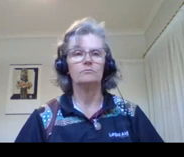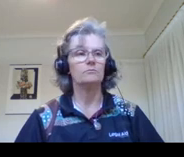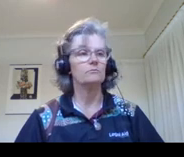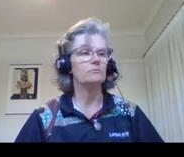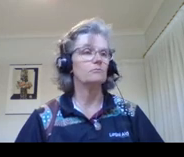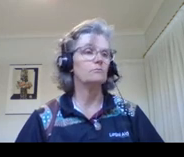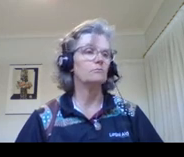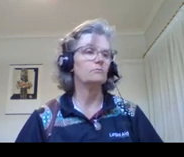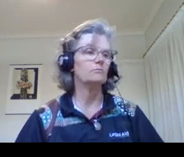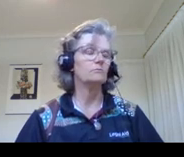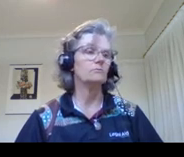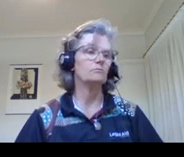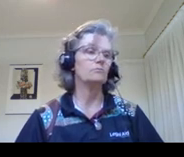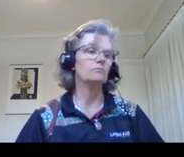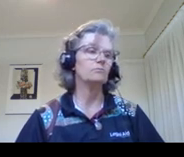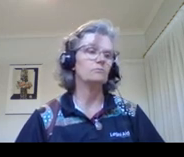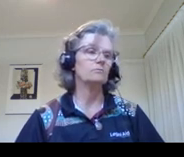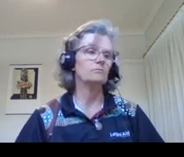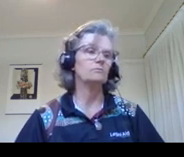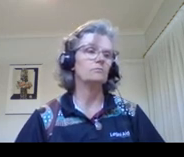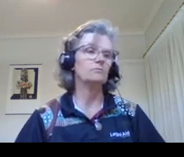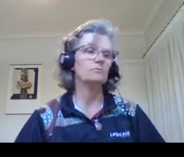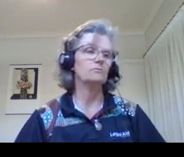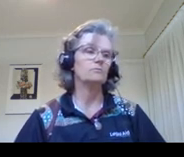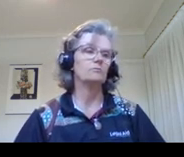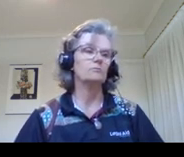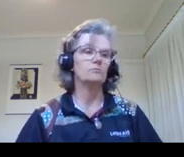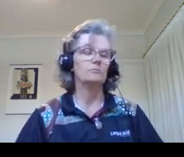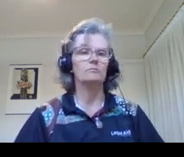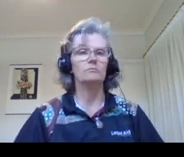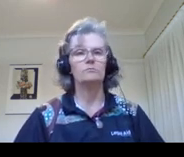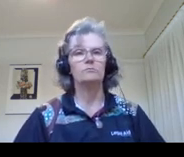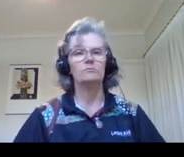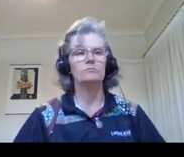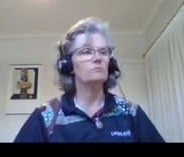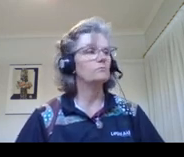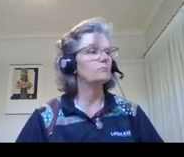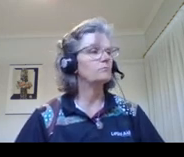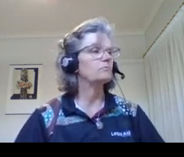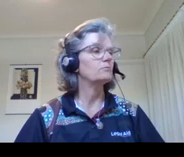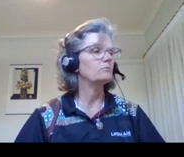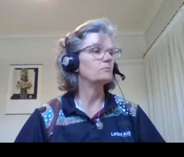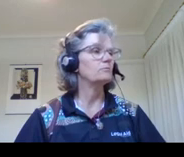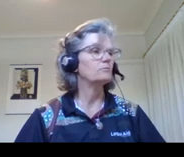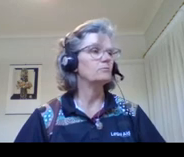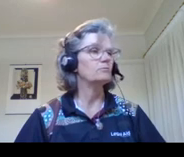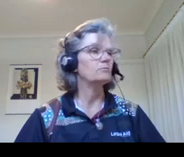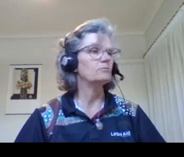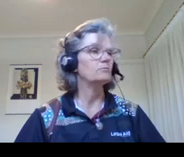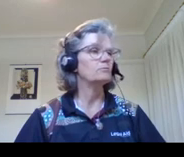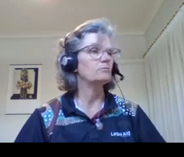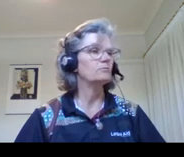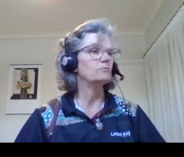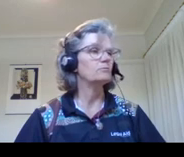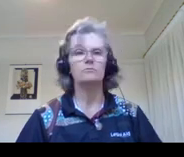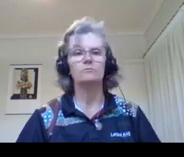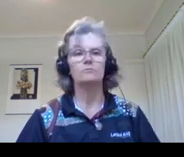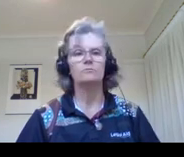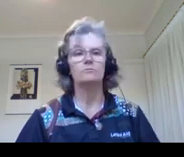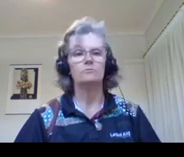genuine text message I think the best thing to do is to go back to the to a sort of trusted source